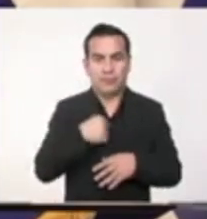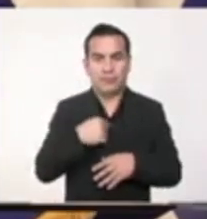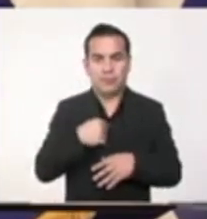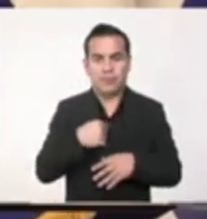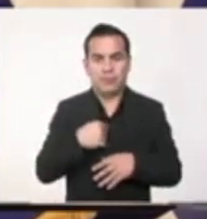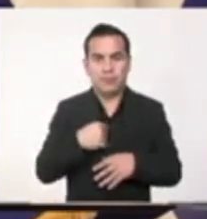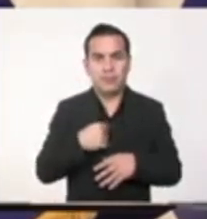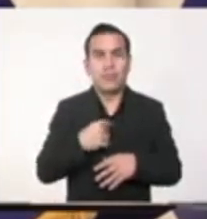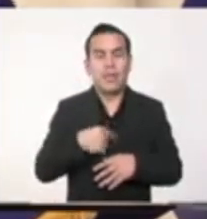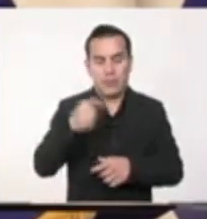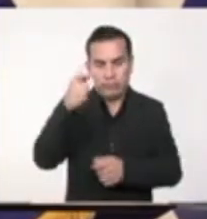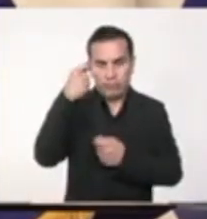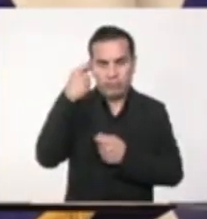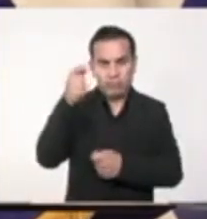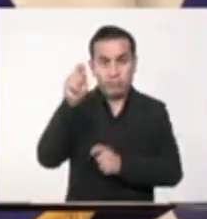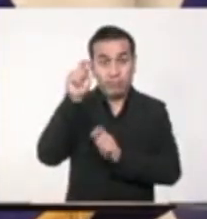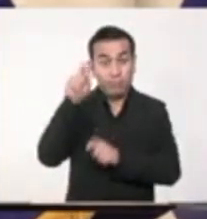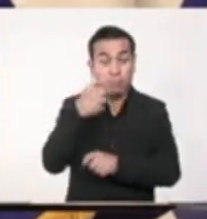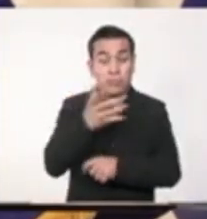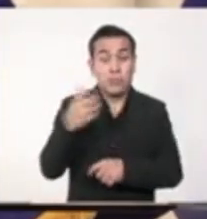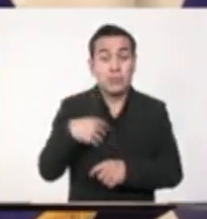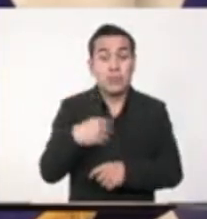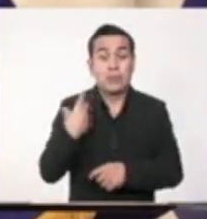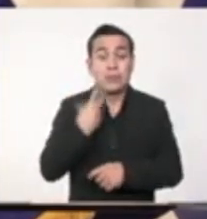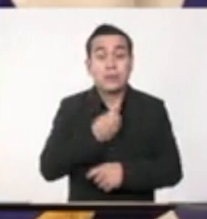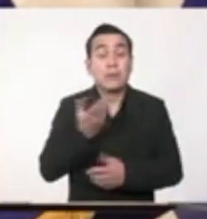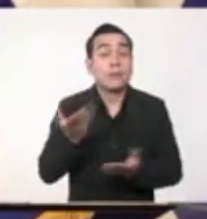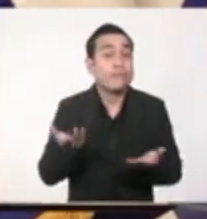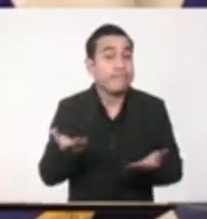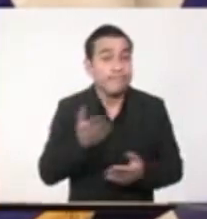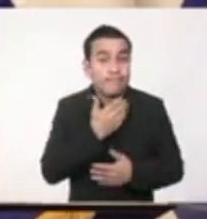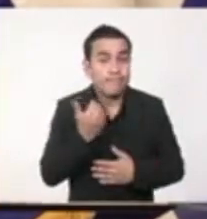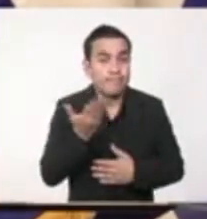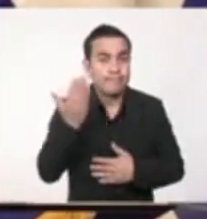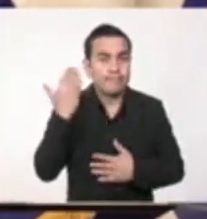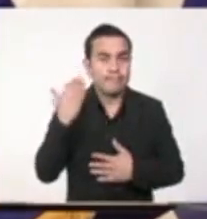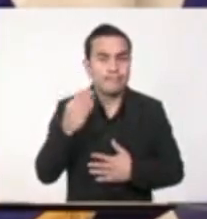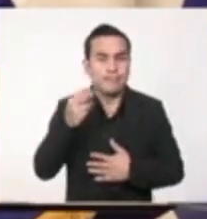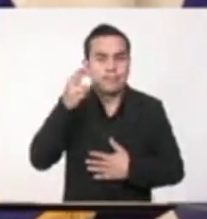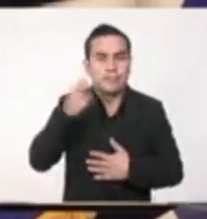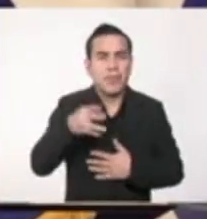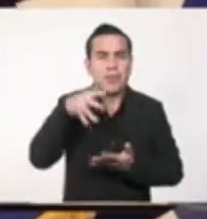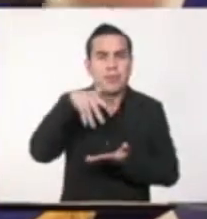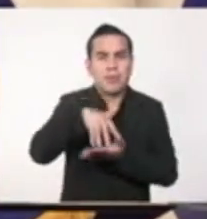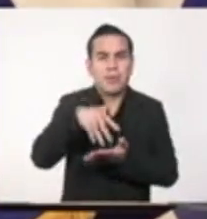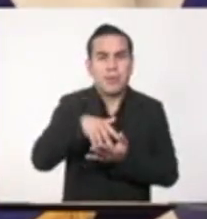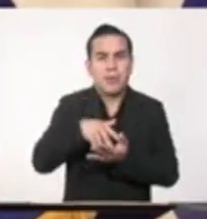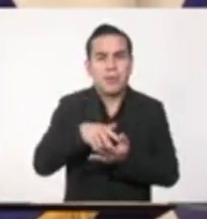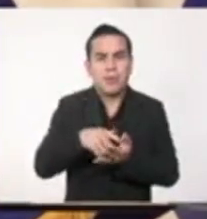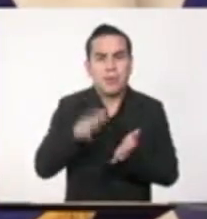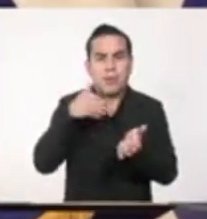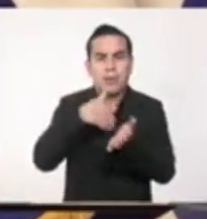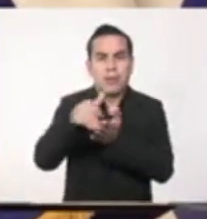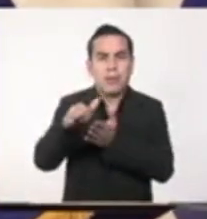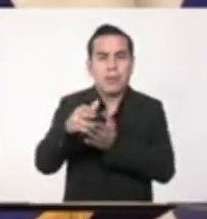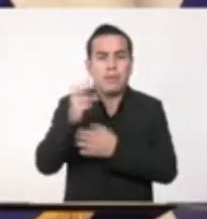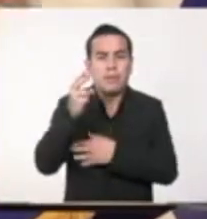let us condemn them, like the others who already know received. The people themselves are going to punish them and relegate to a corner, as it relegated the others, that